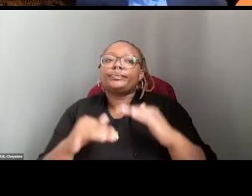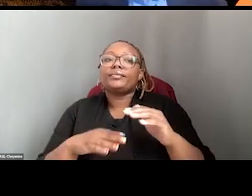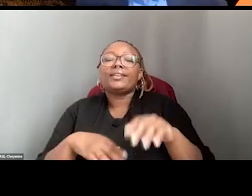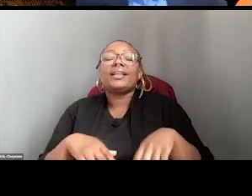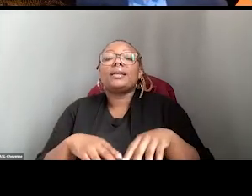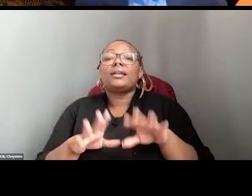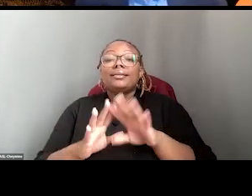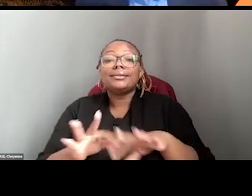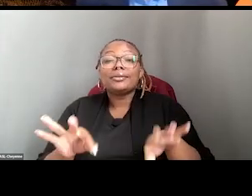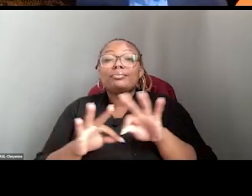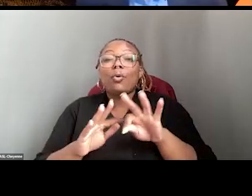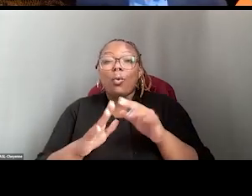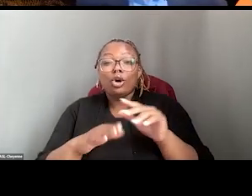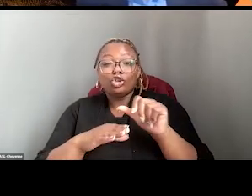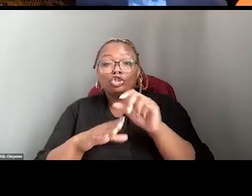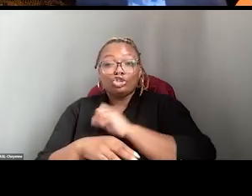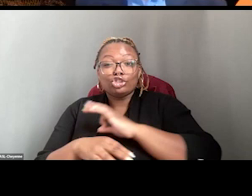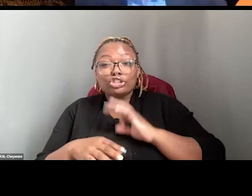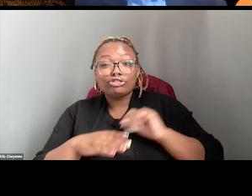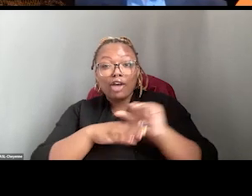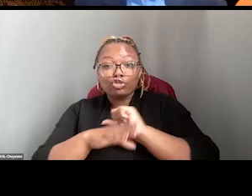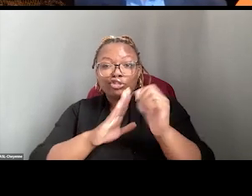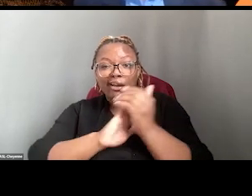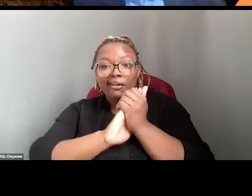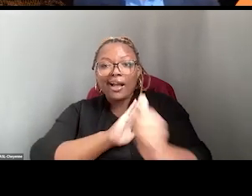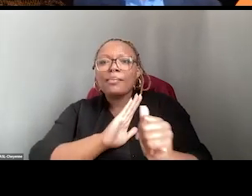and that they know what their roles and responsibilities are, and what they need to do.